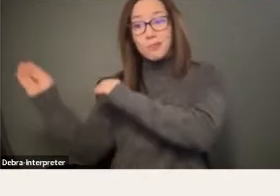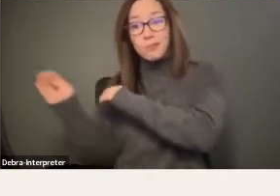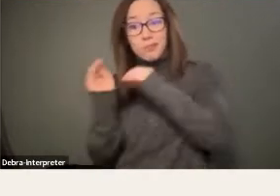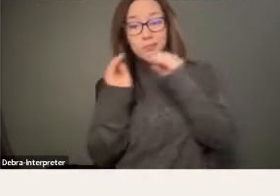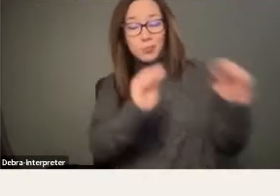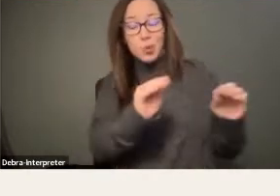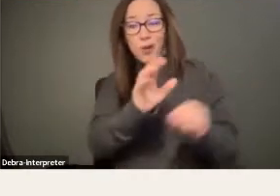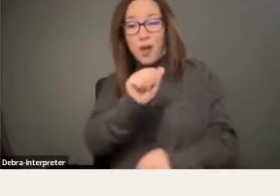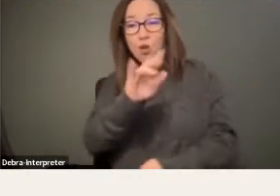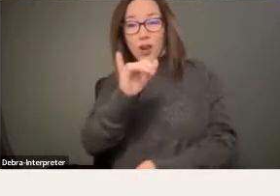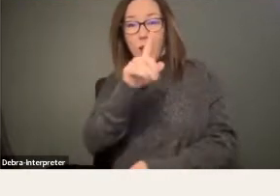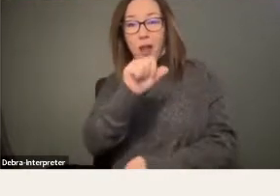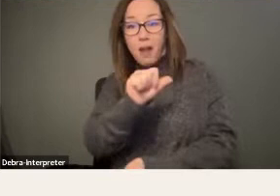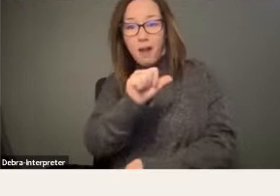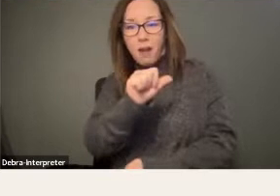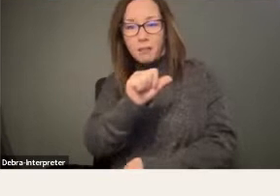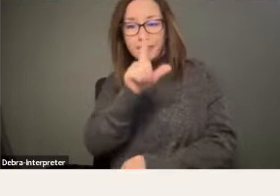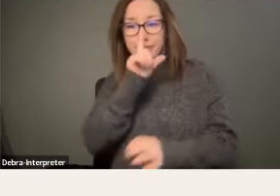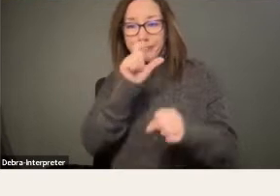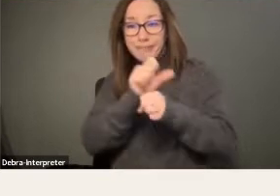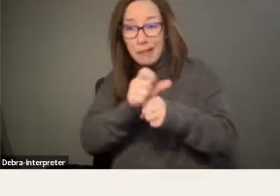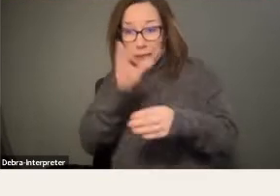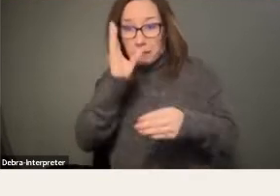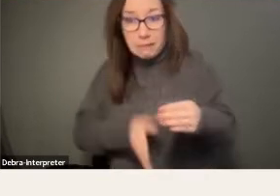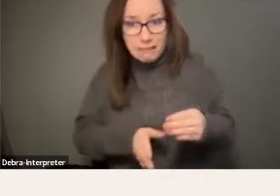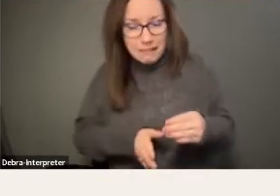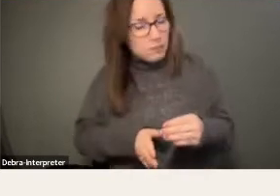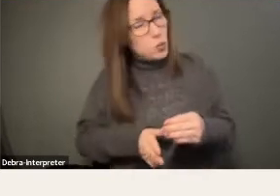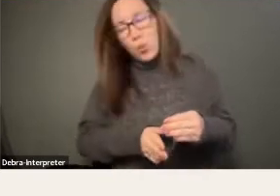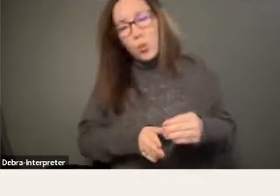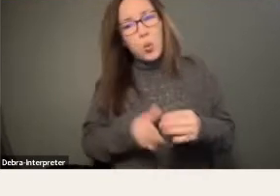able to move some records of those older items into